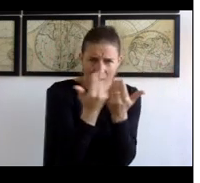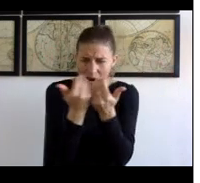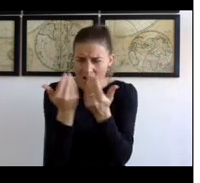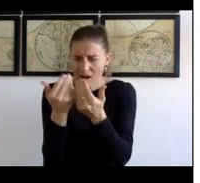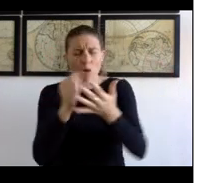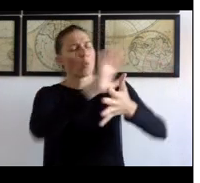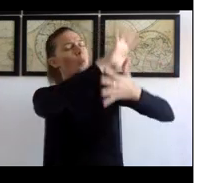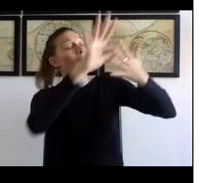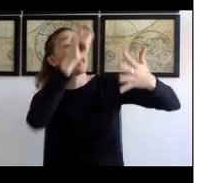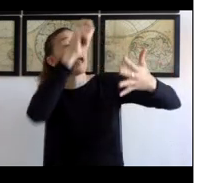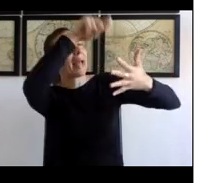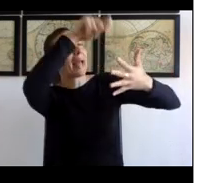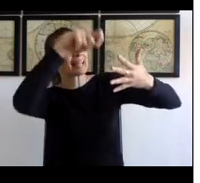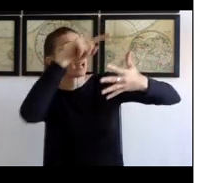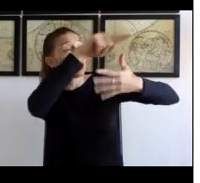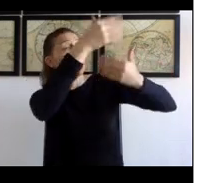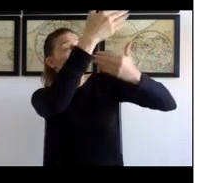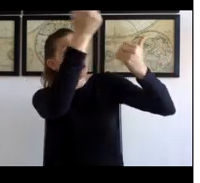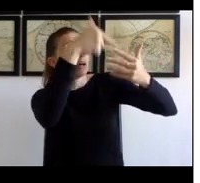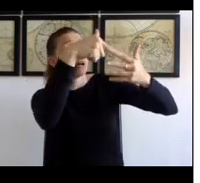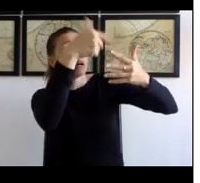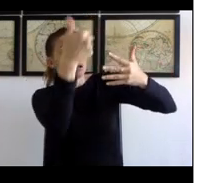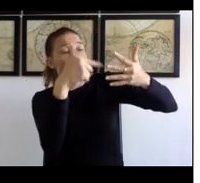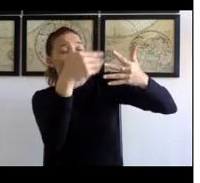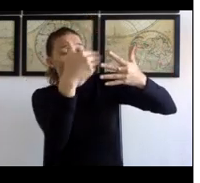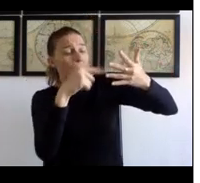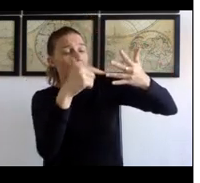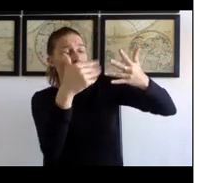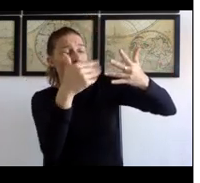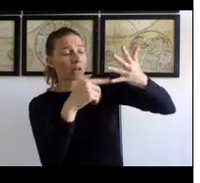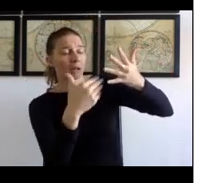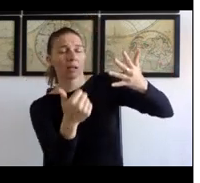We might have for labour force survey to produce reliable estimates